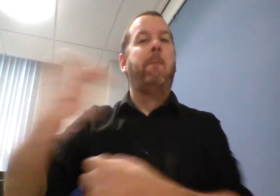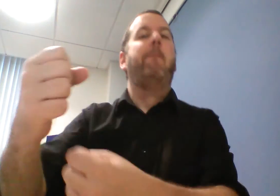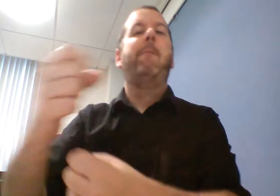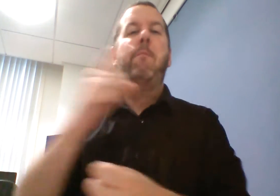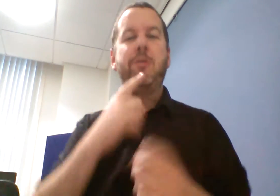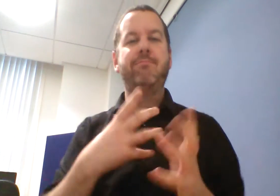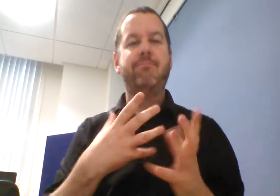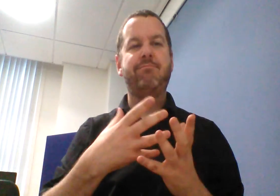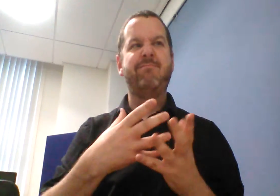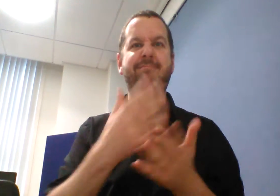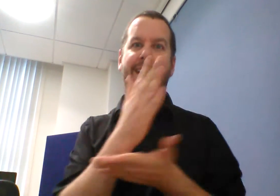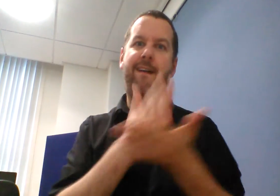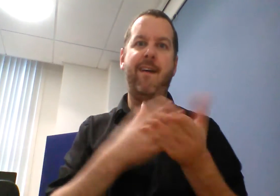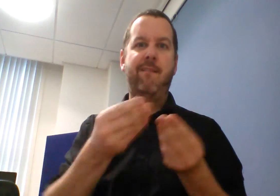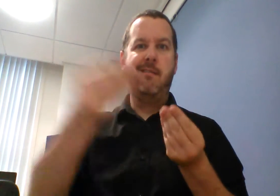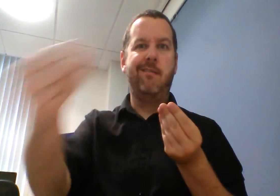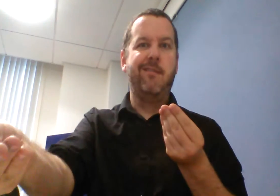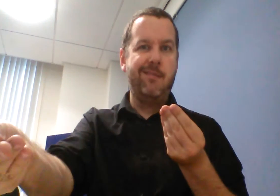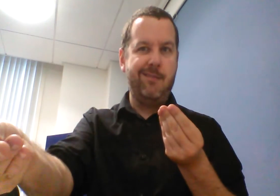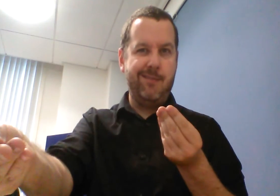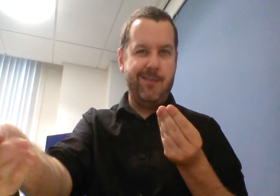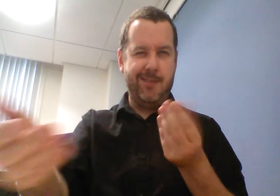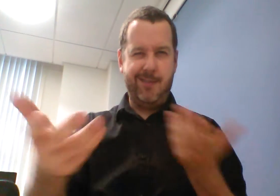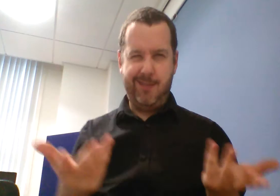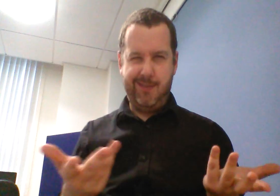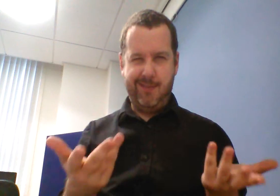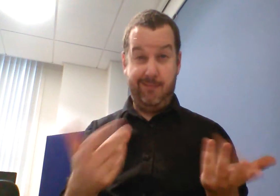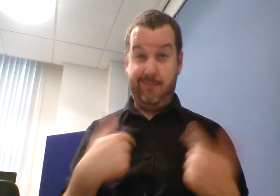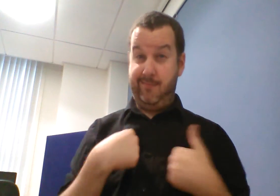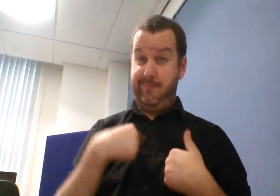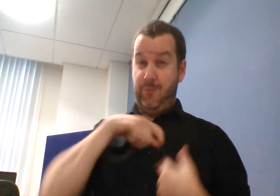well, not taken fully from me, but I'm surrendering control of half my presentation to someone else.